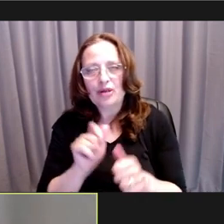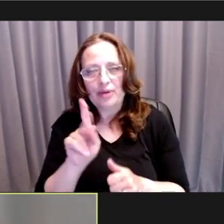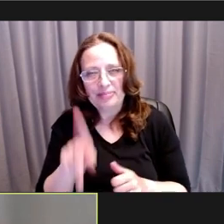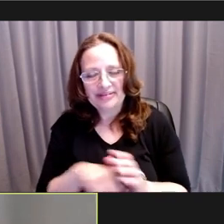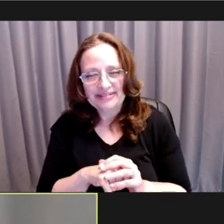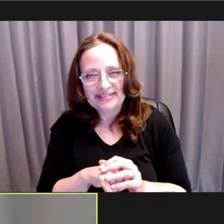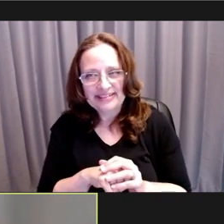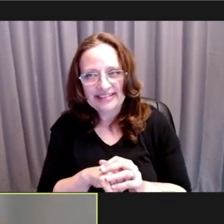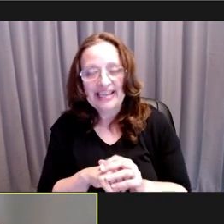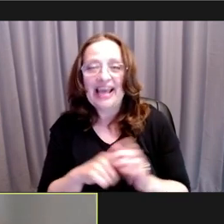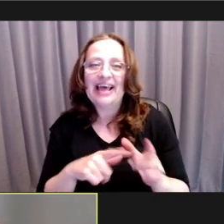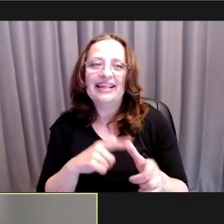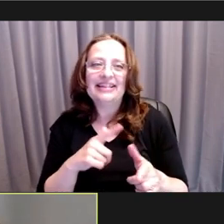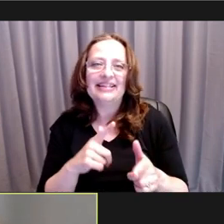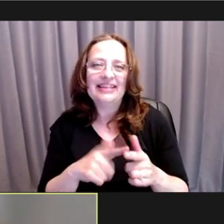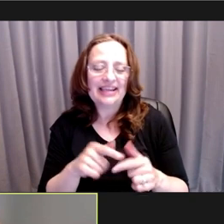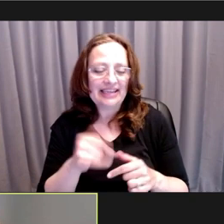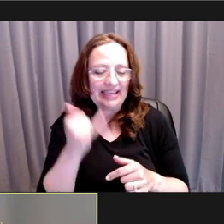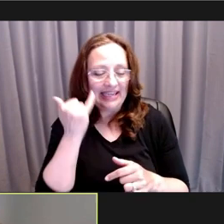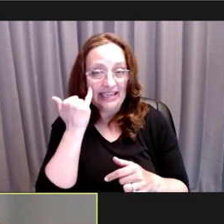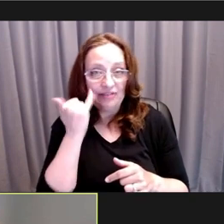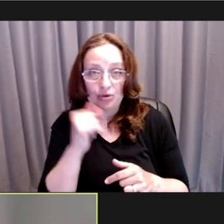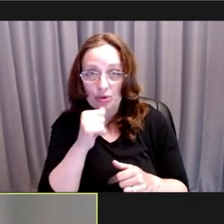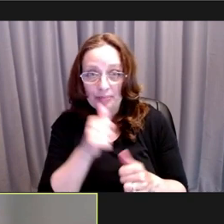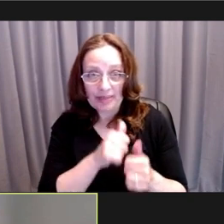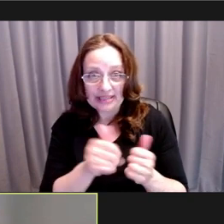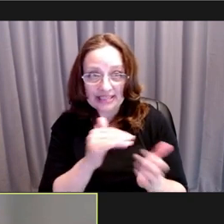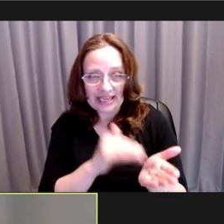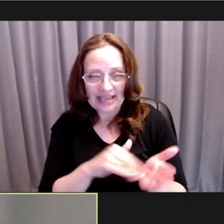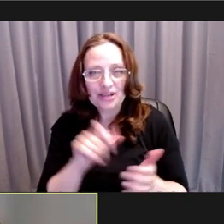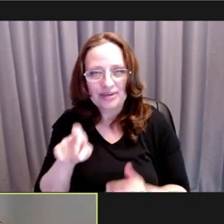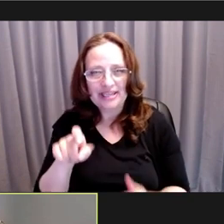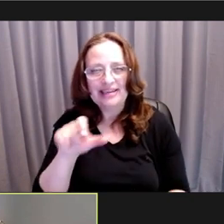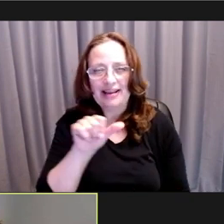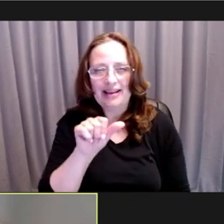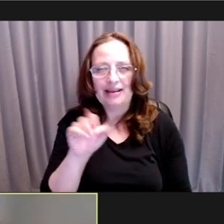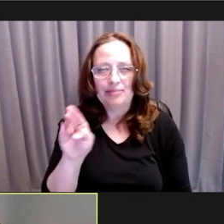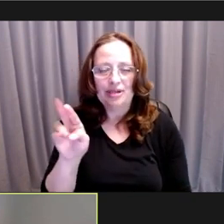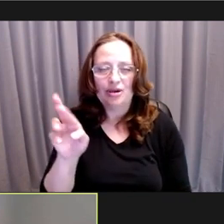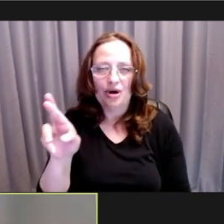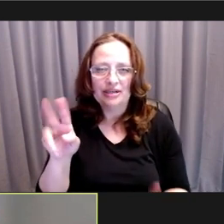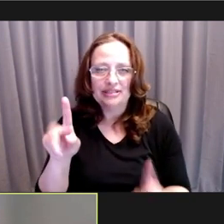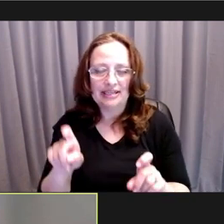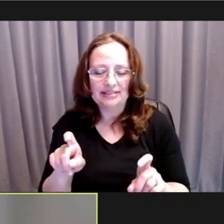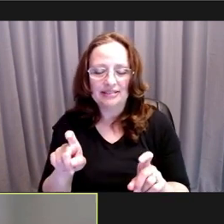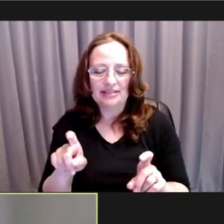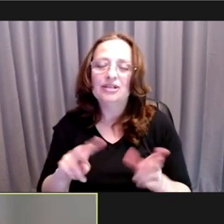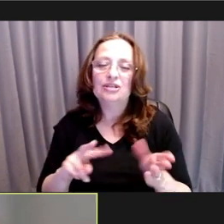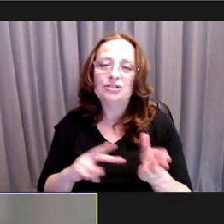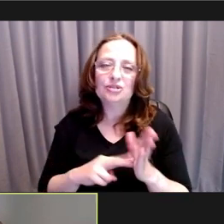report in some way. So yes. You definitely have to have at least a repeat screening.